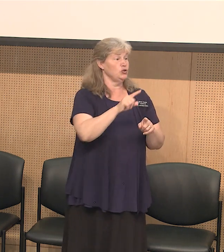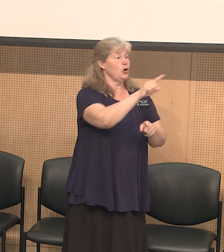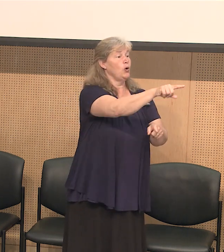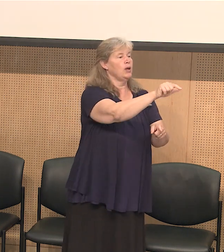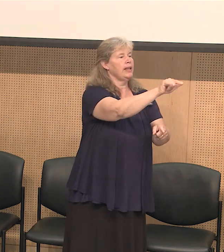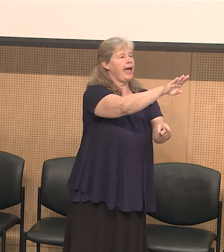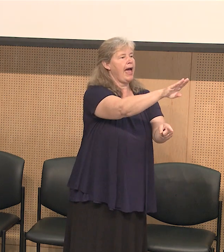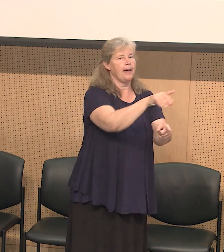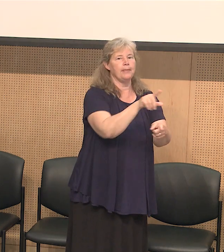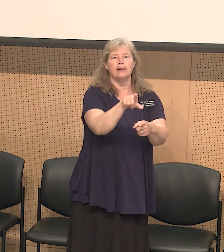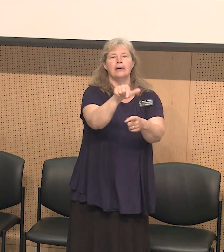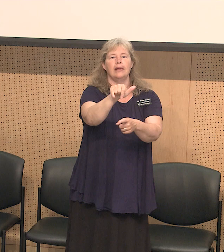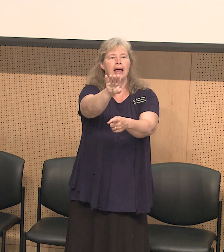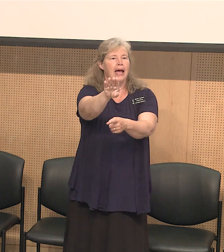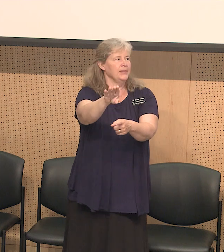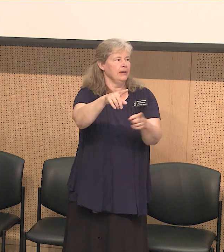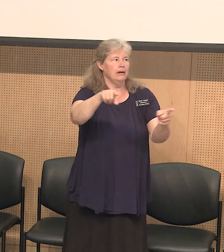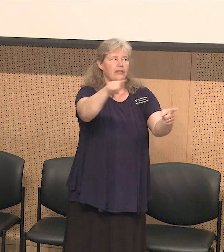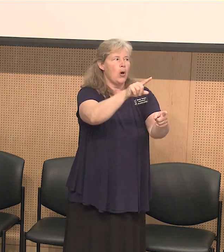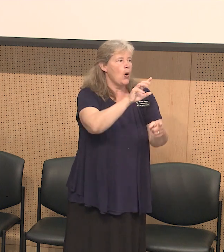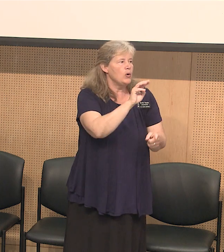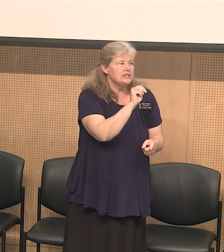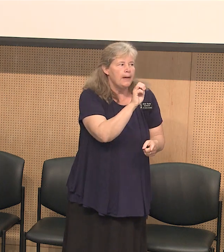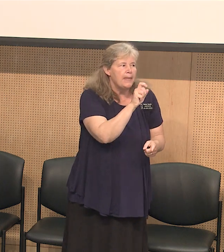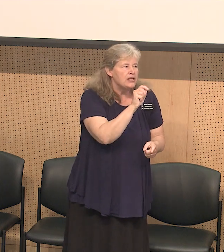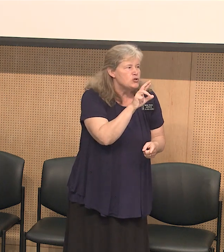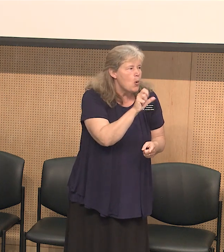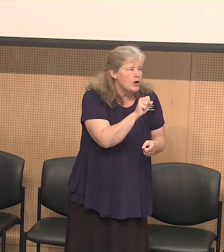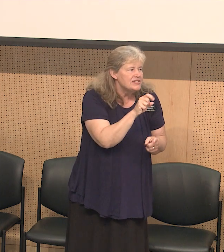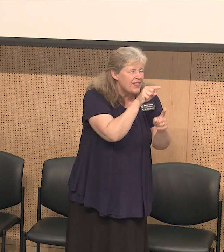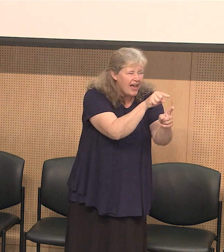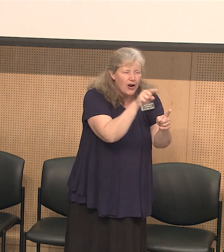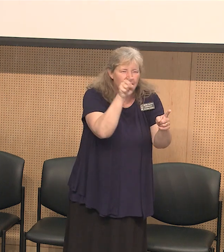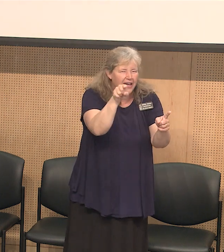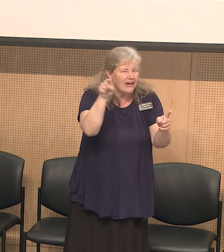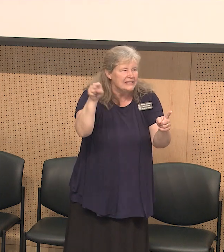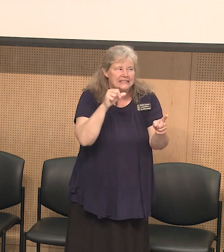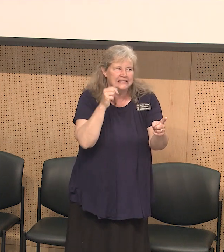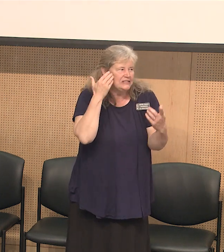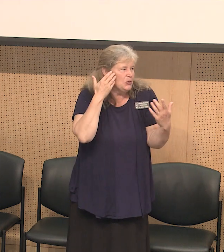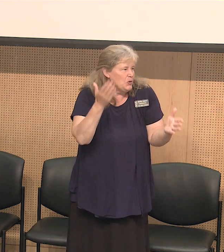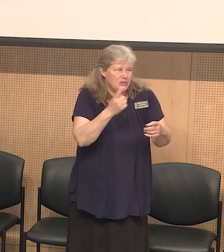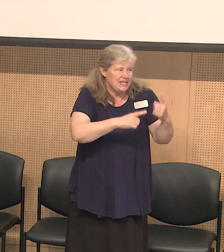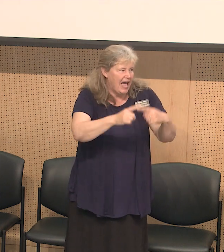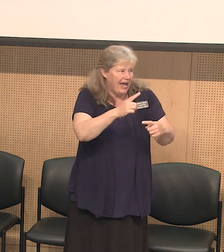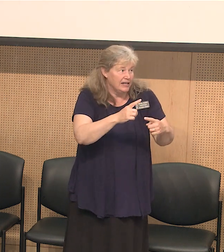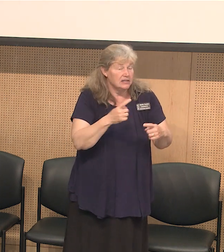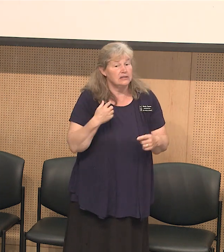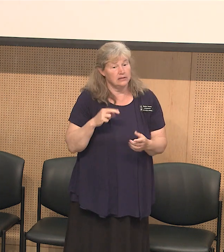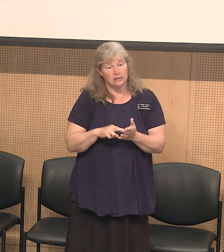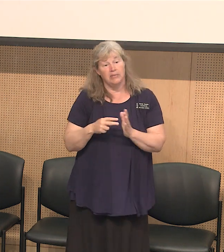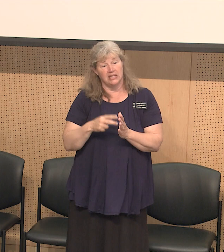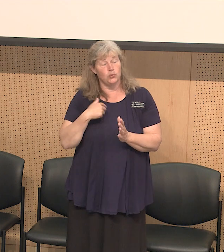aren't going to have the motivation to learn any sign, so, there's gonna be a need for interpreters in all of those contexts.